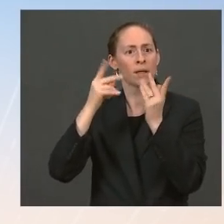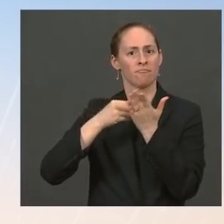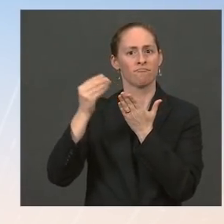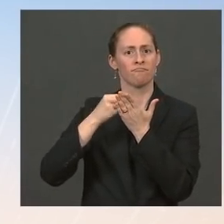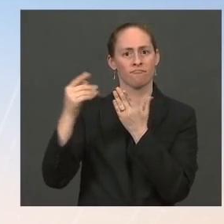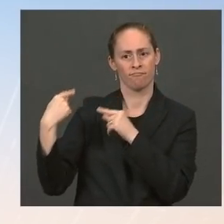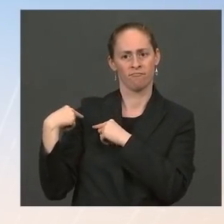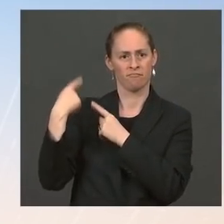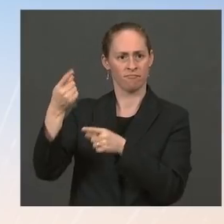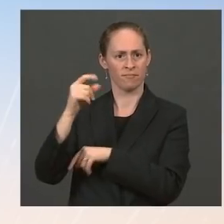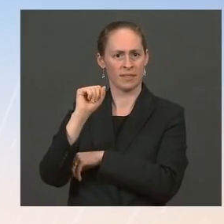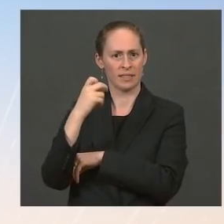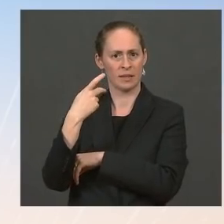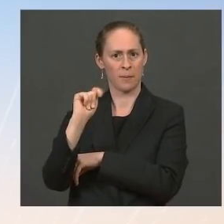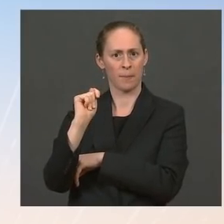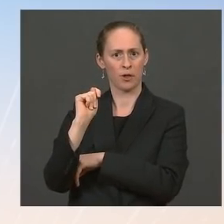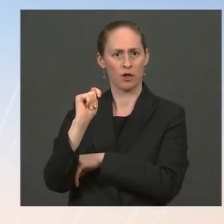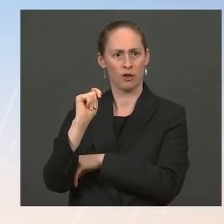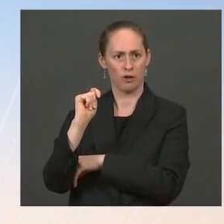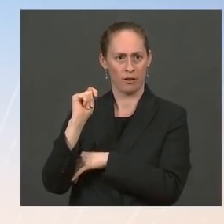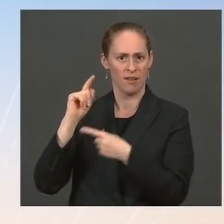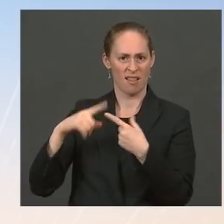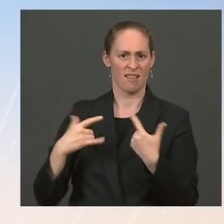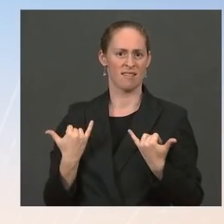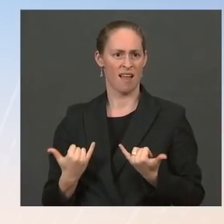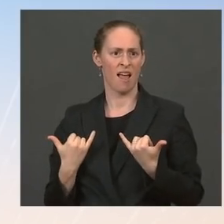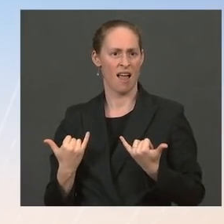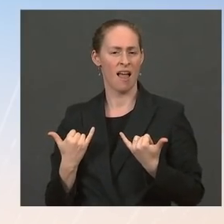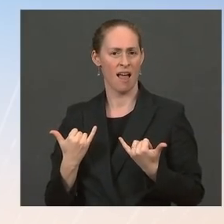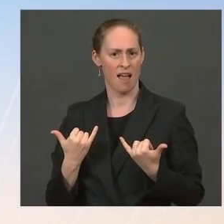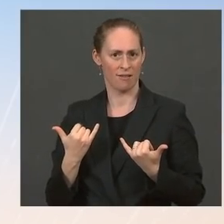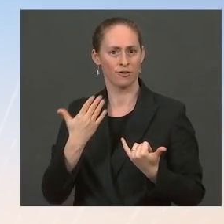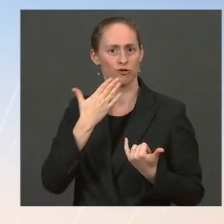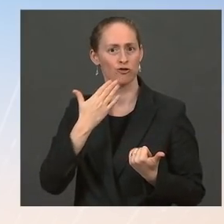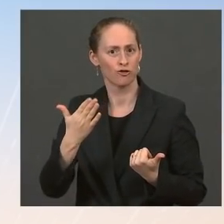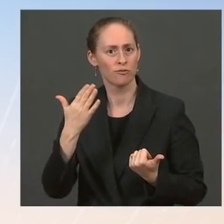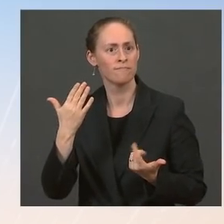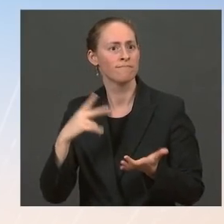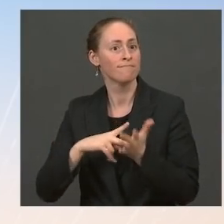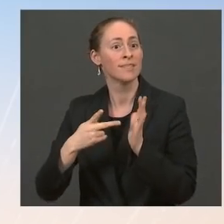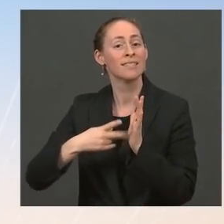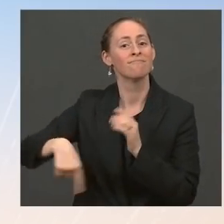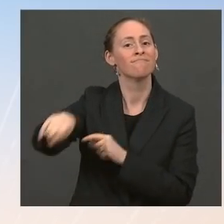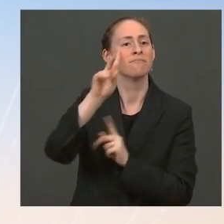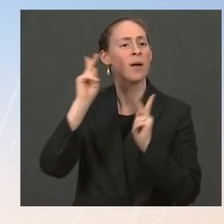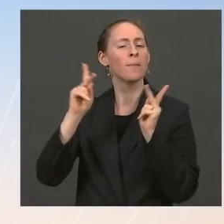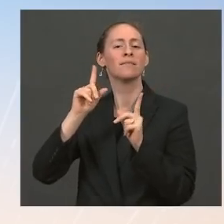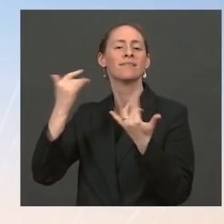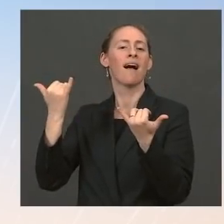Again, further evidence that people are buying more stuff, as we've talked about. And then, the last piece I just wanted to point out here --